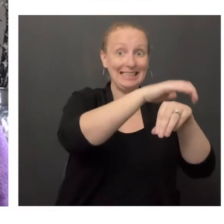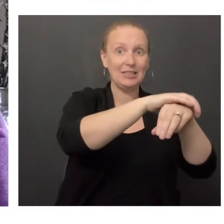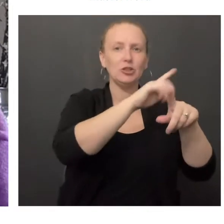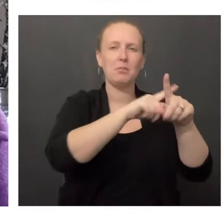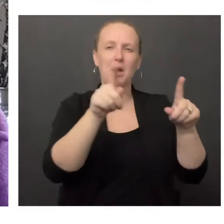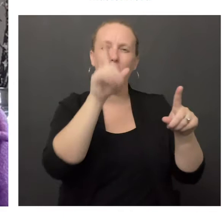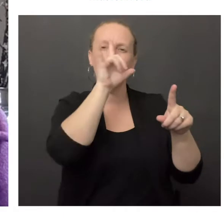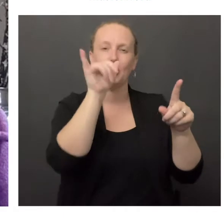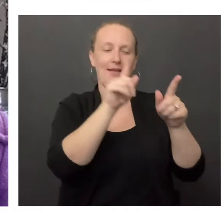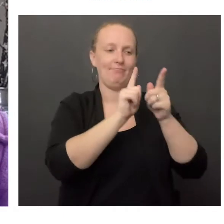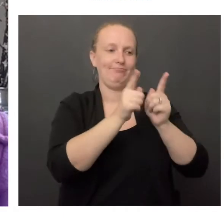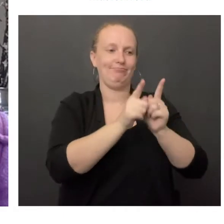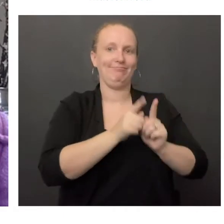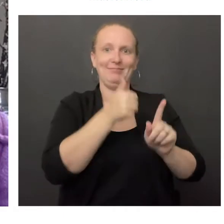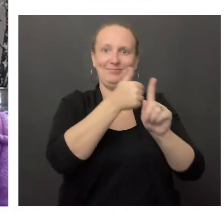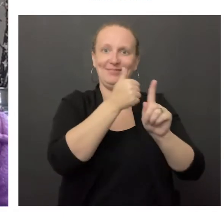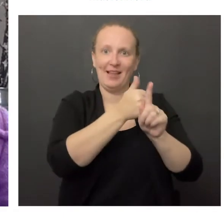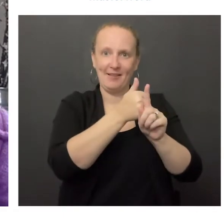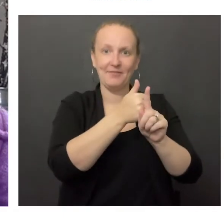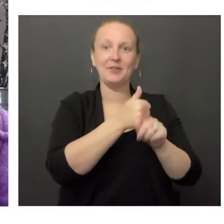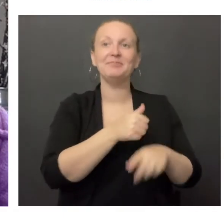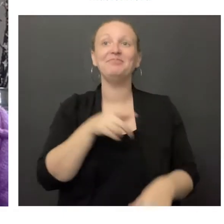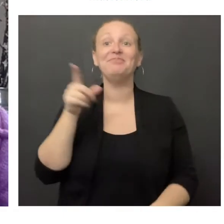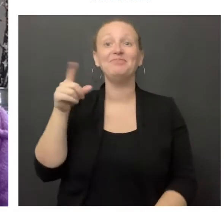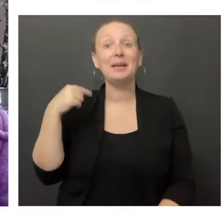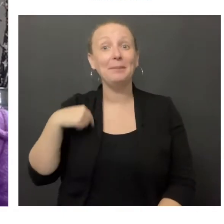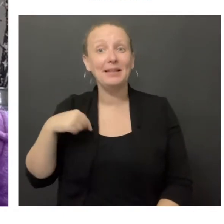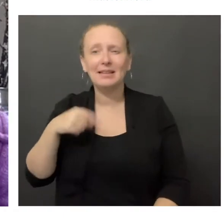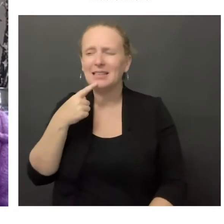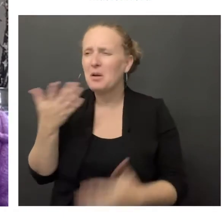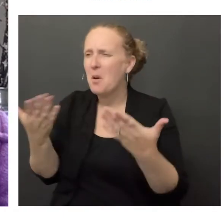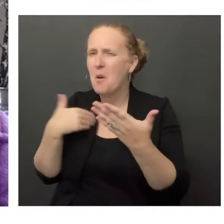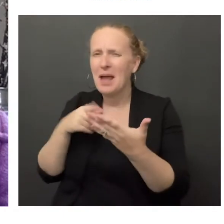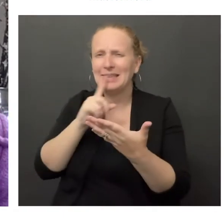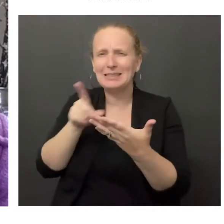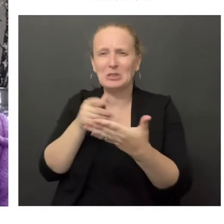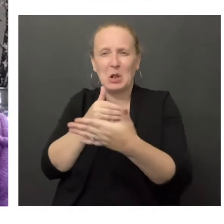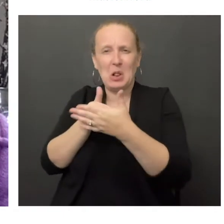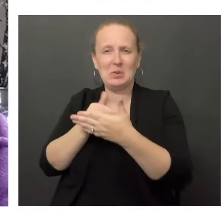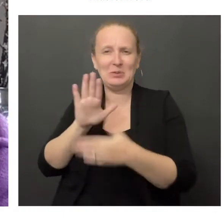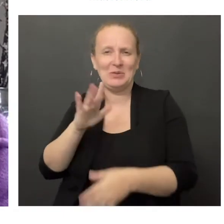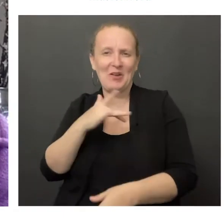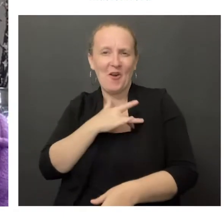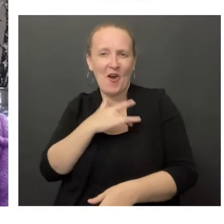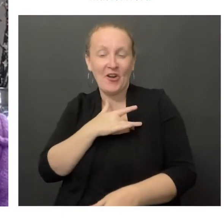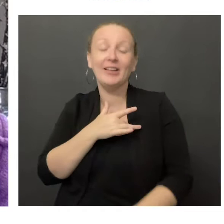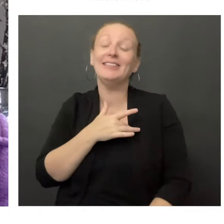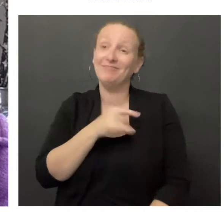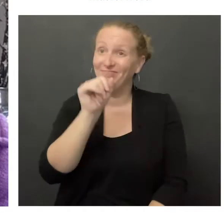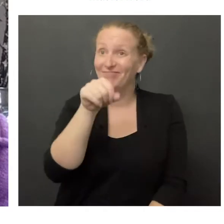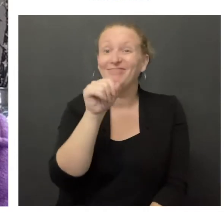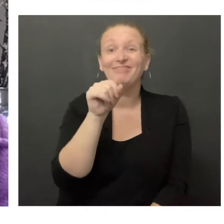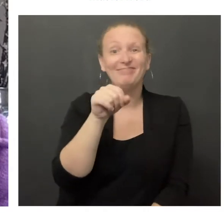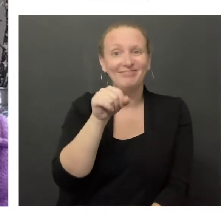That's exactly right. Yeah, in the end, like I said it's not by any means something that, that was even a goal at the beginning